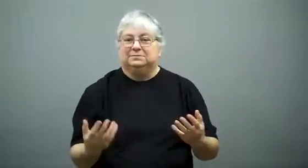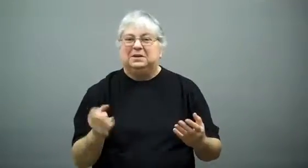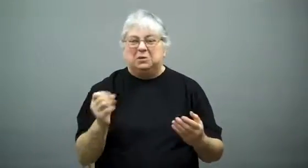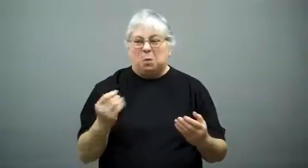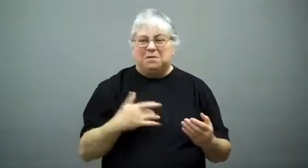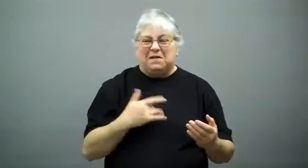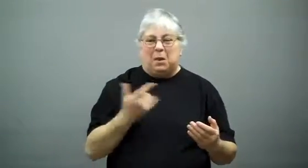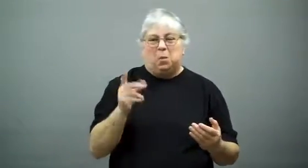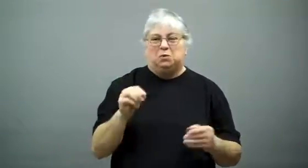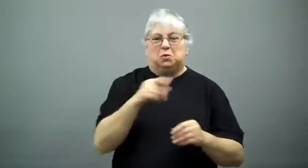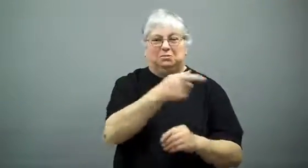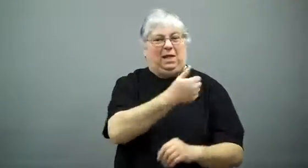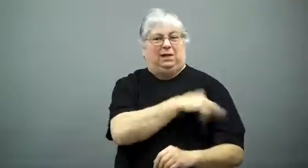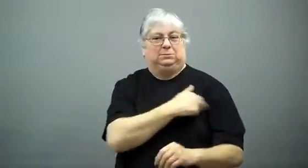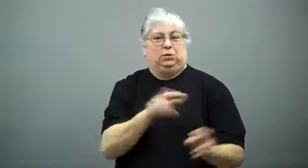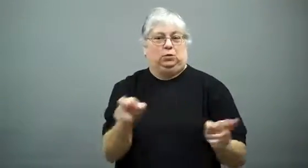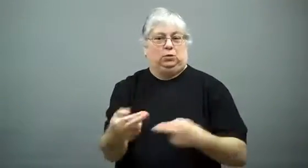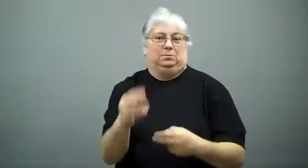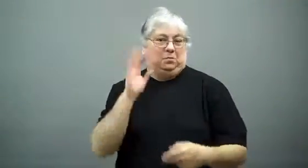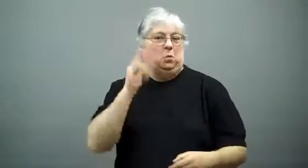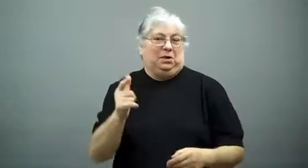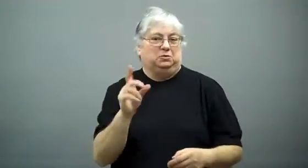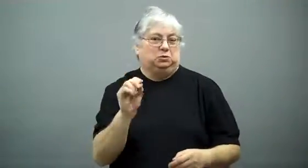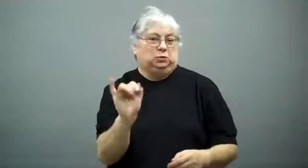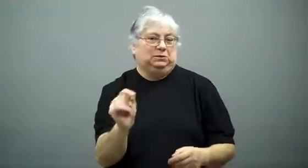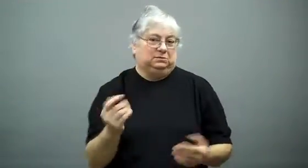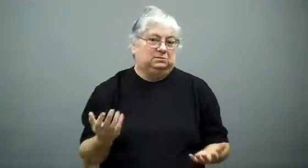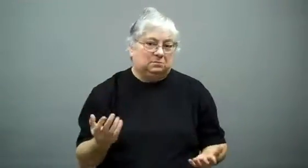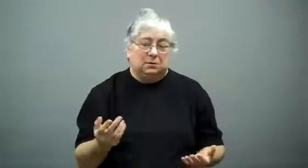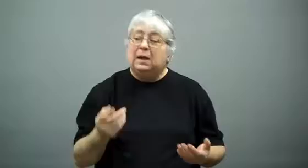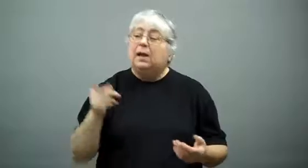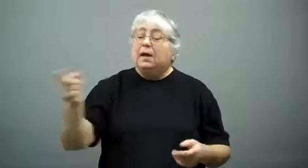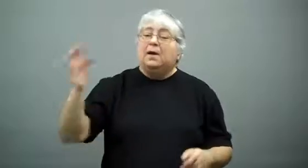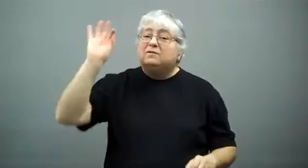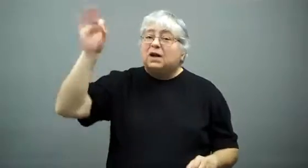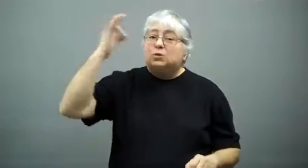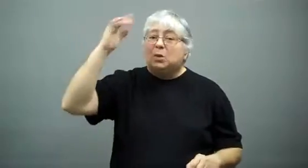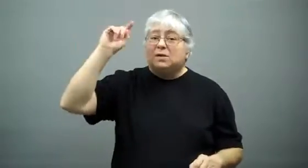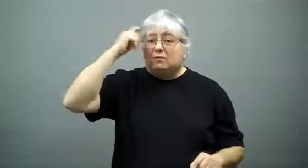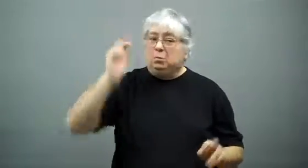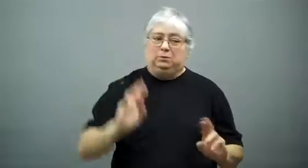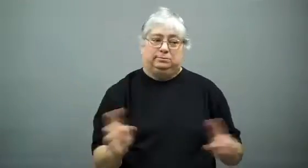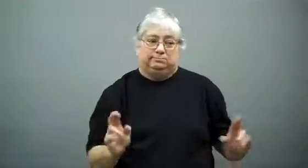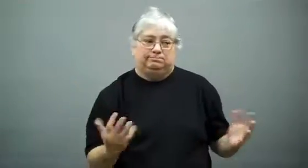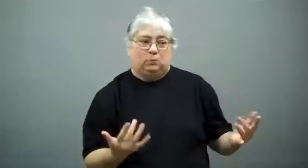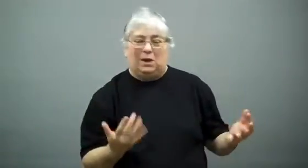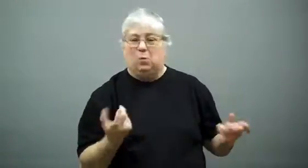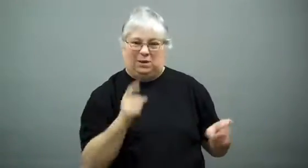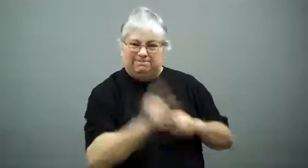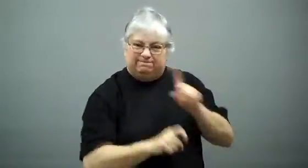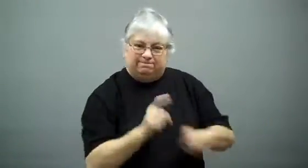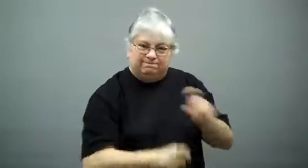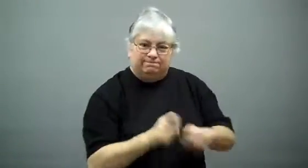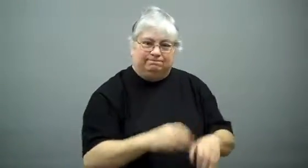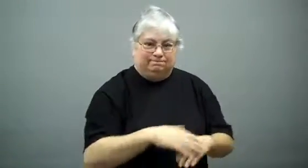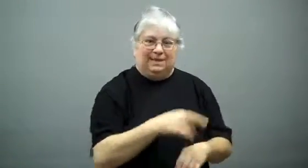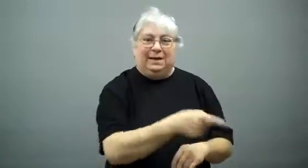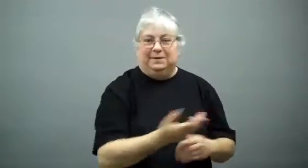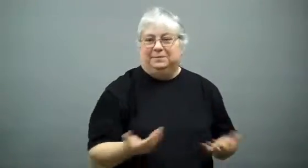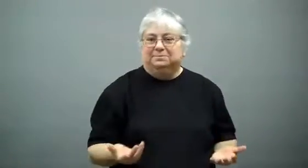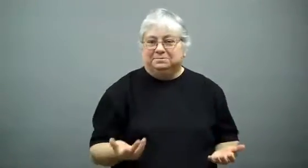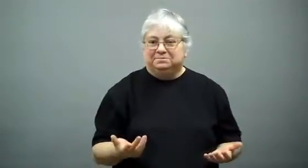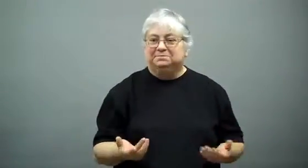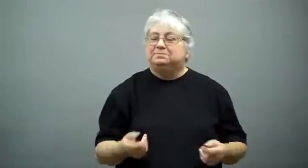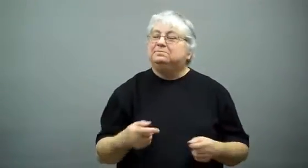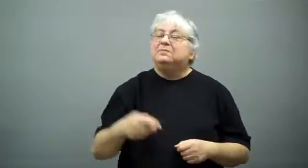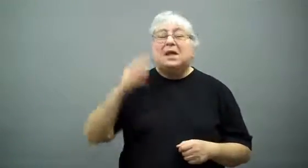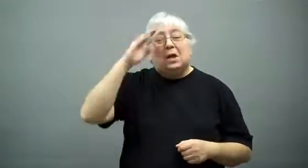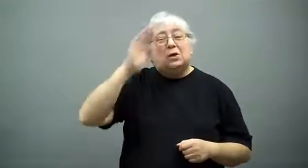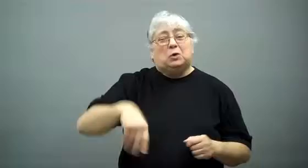That will probably be done in the hospital room.